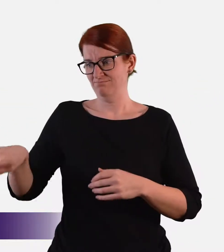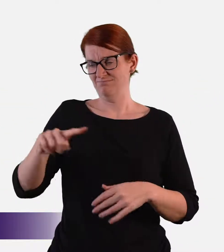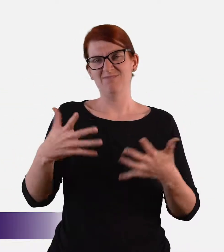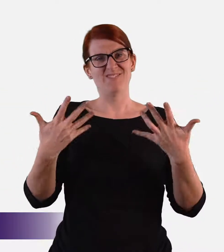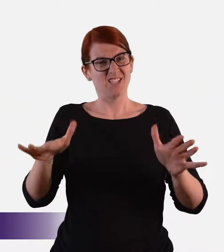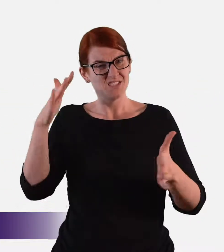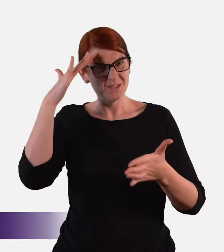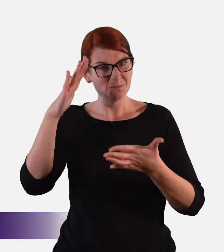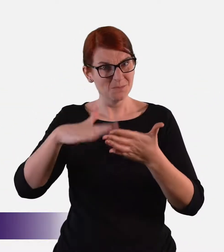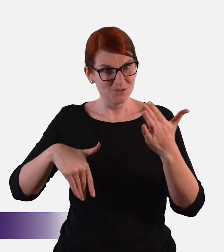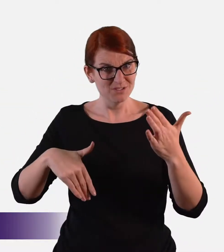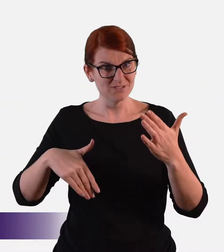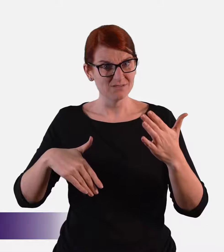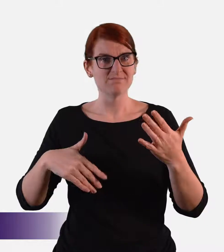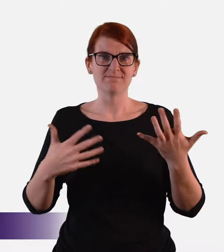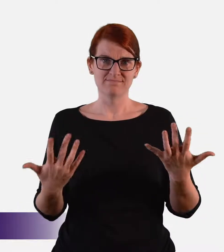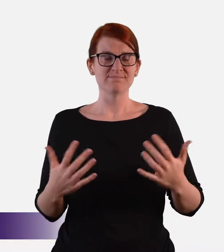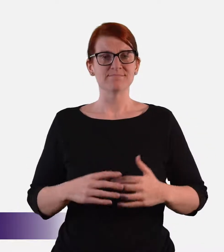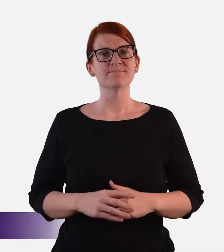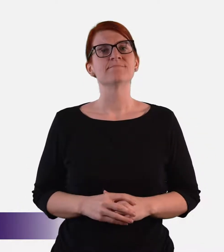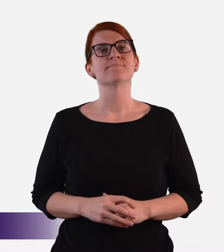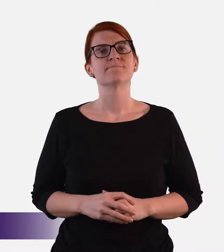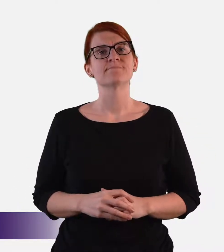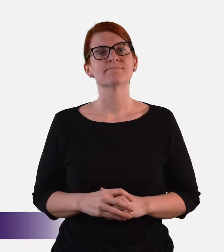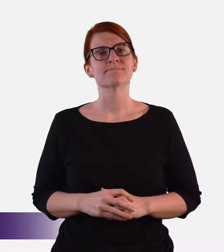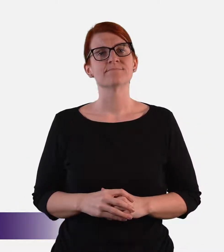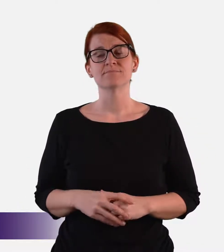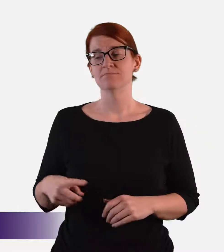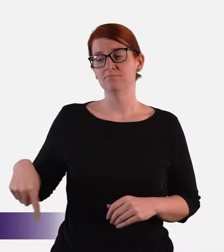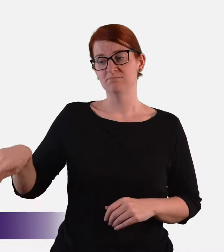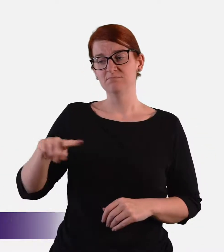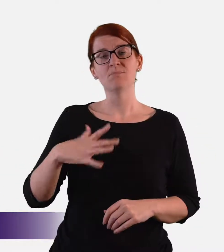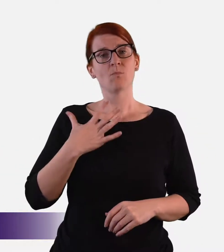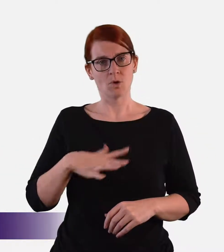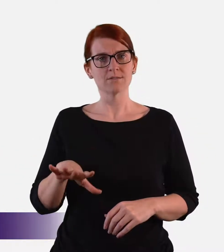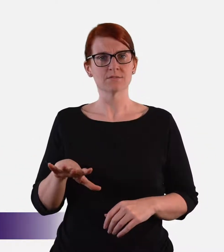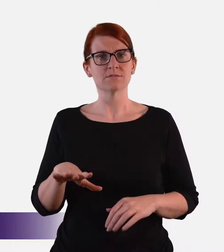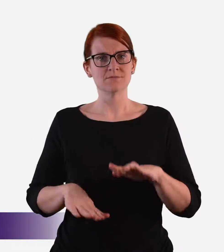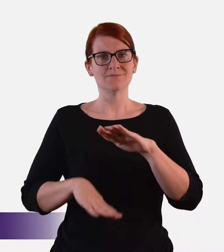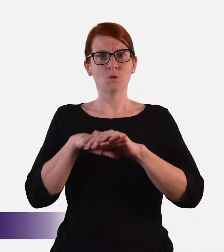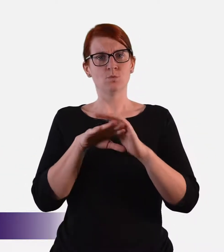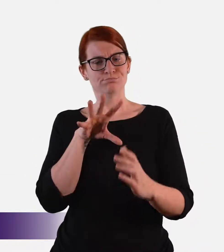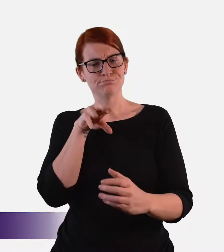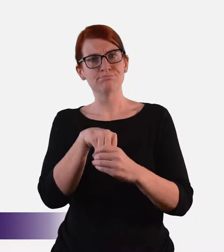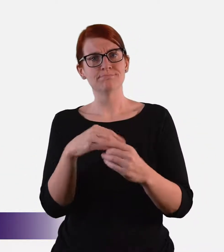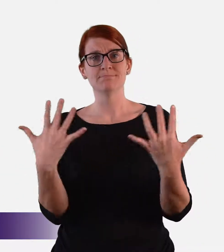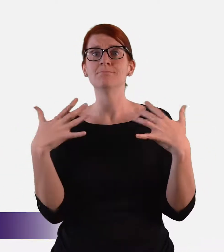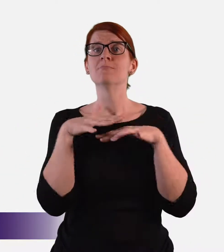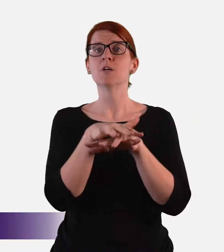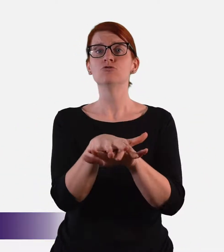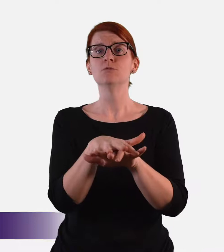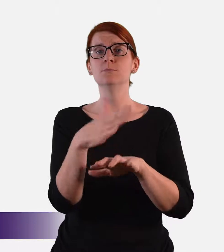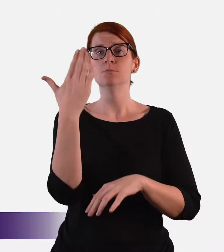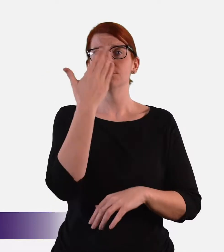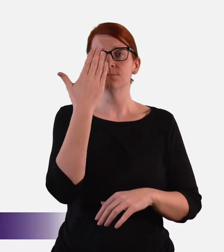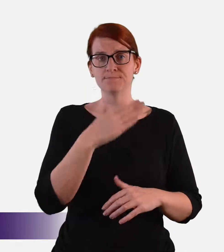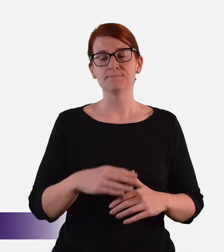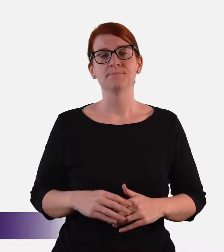by people with disability in seeking a wholly inclusive education in mainstream schools.